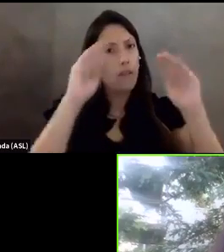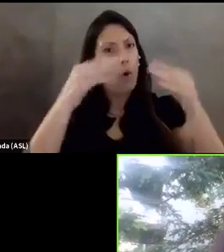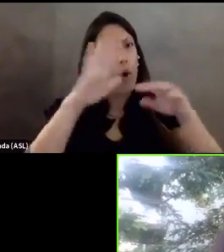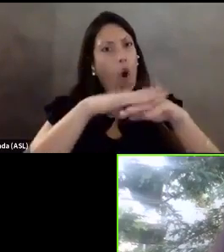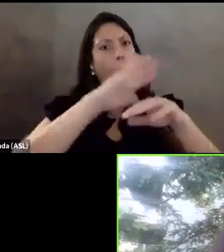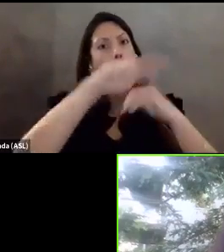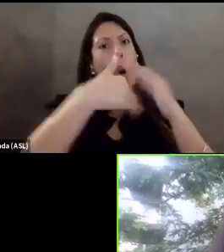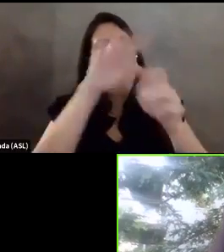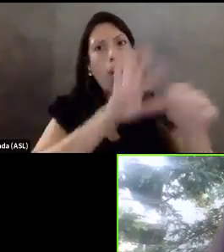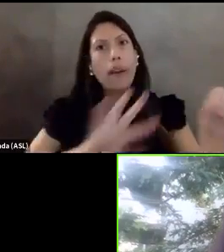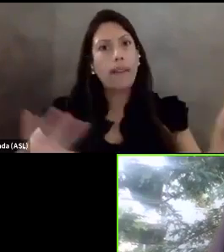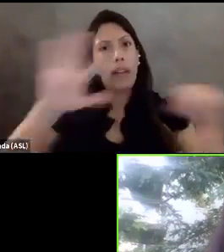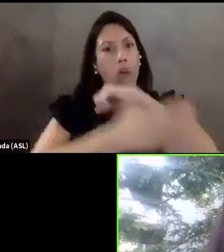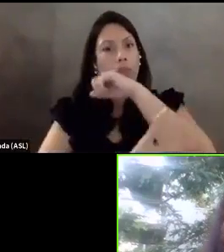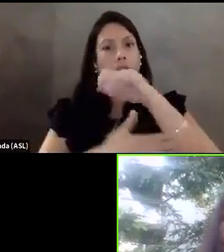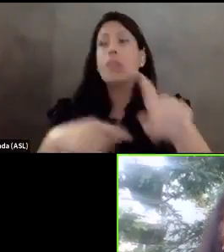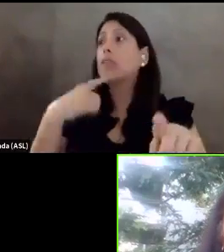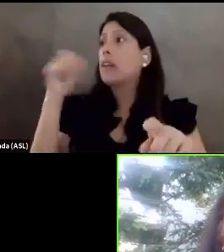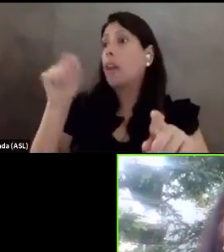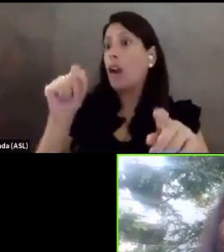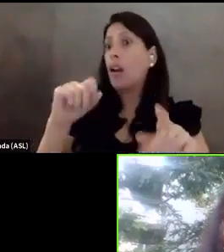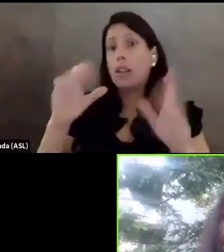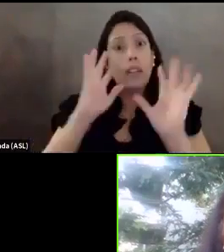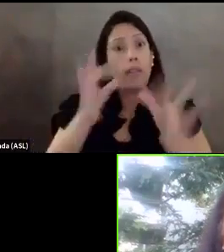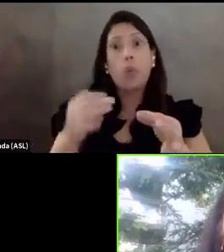We are we've been encouraging testing all around the county all this time, and in